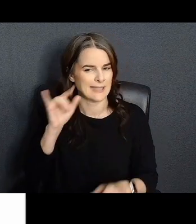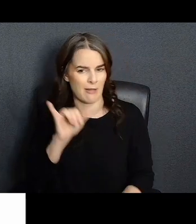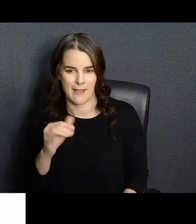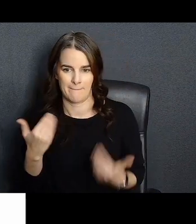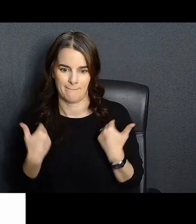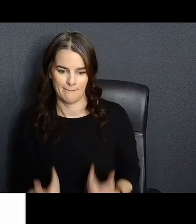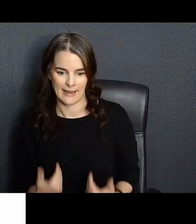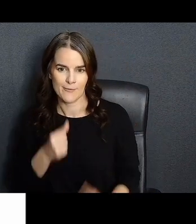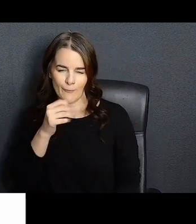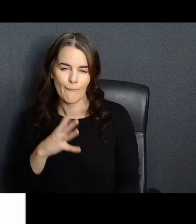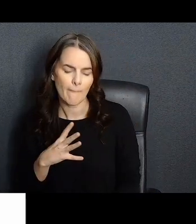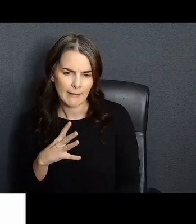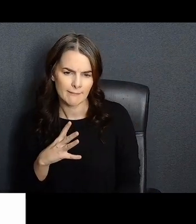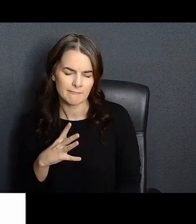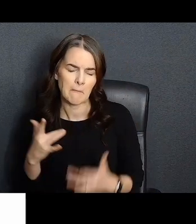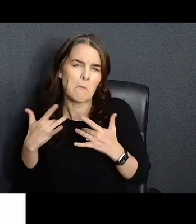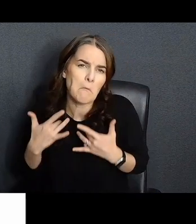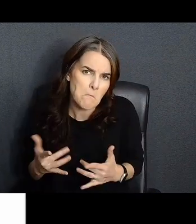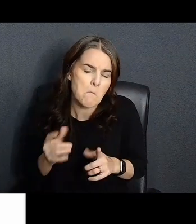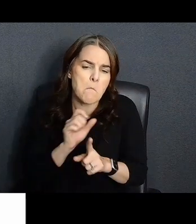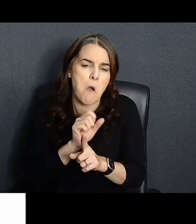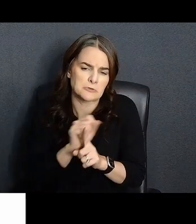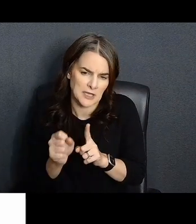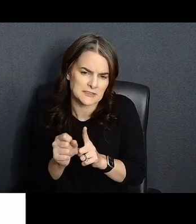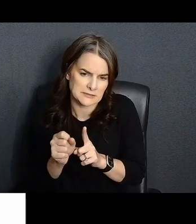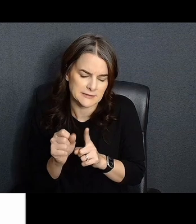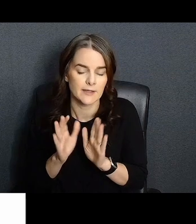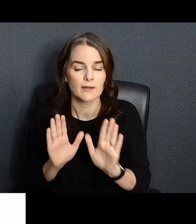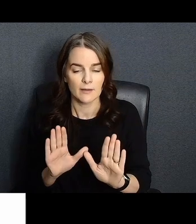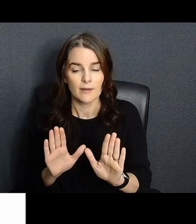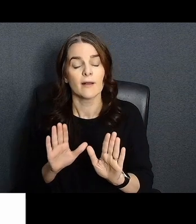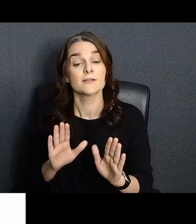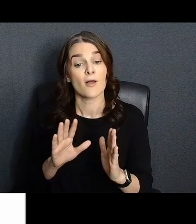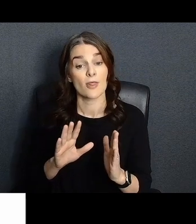me in most cases. So the voice that's coming out of the device